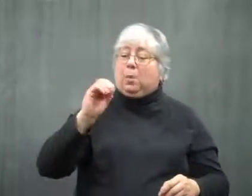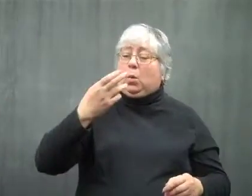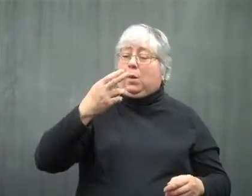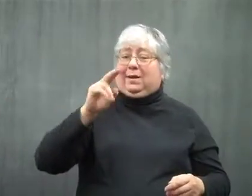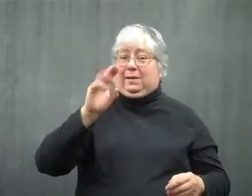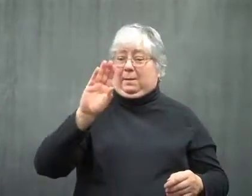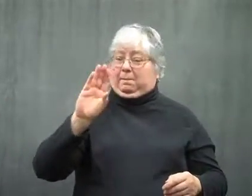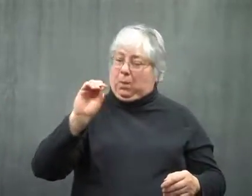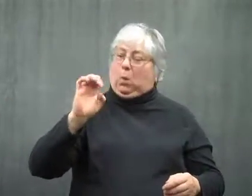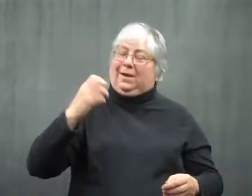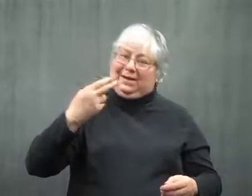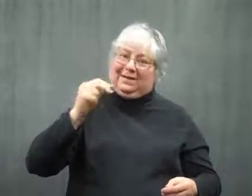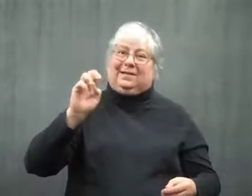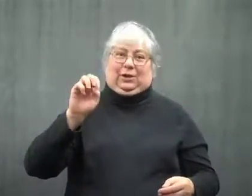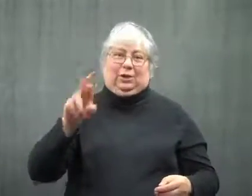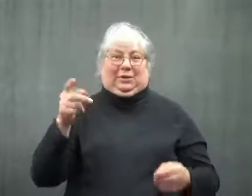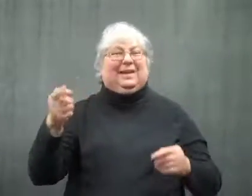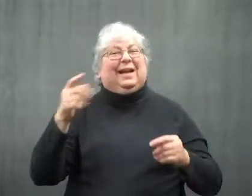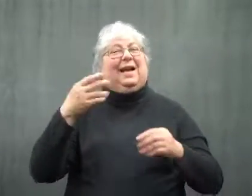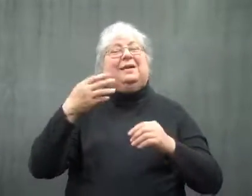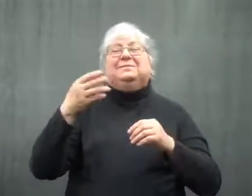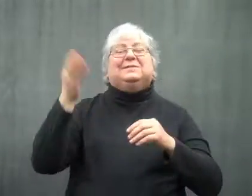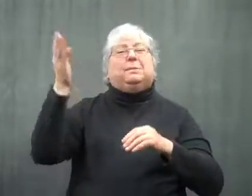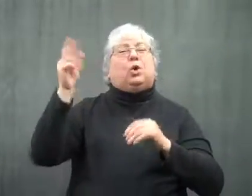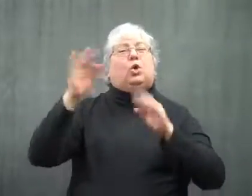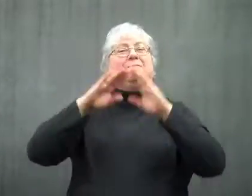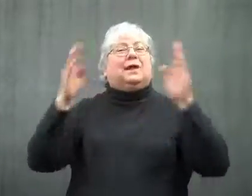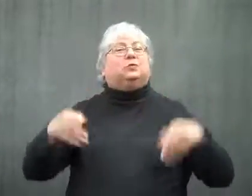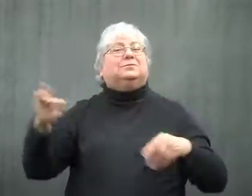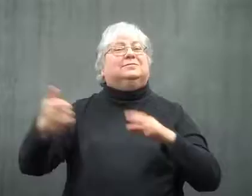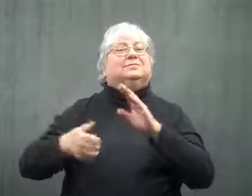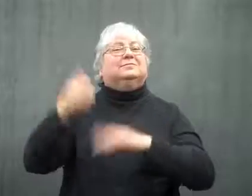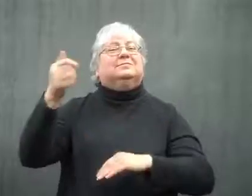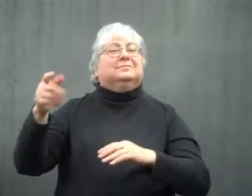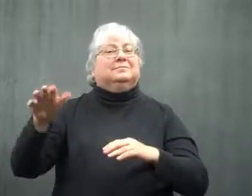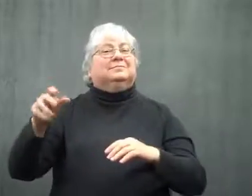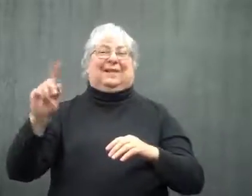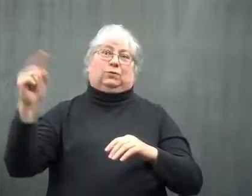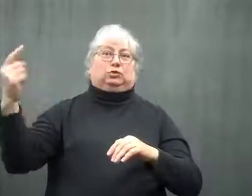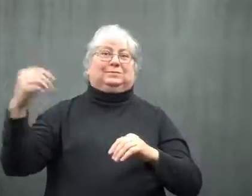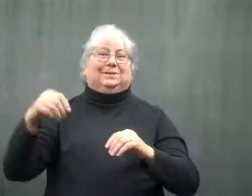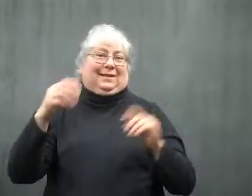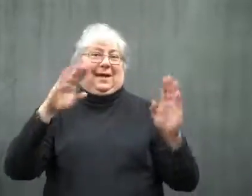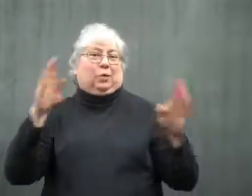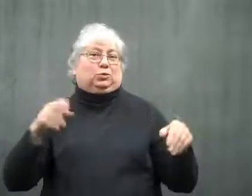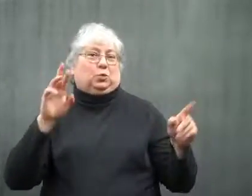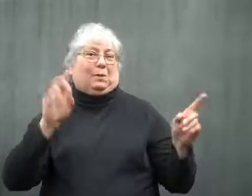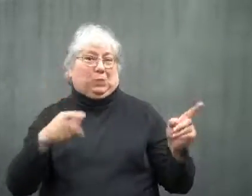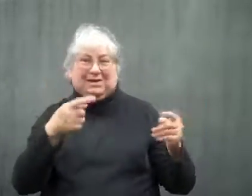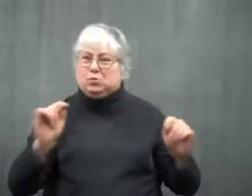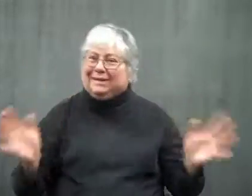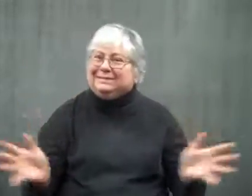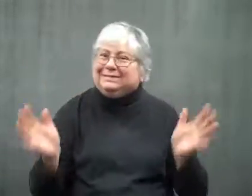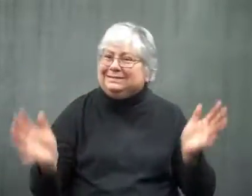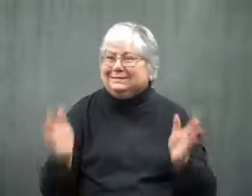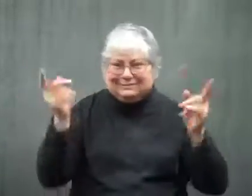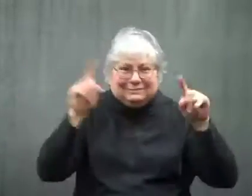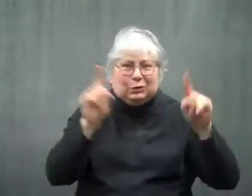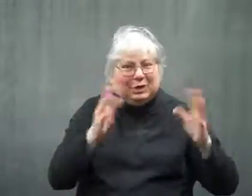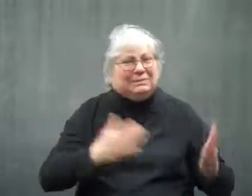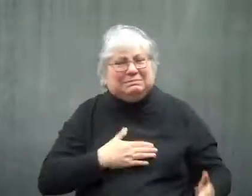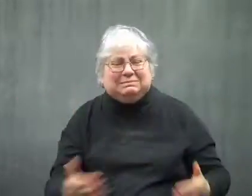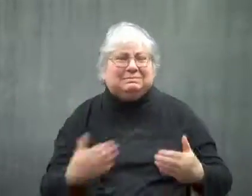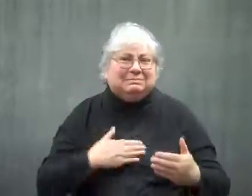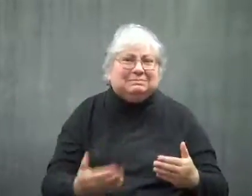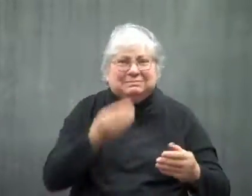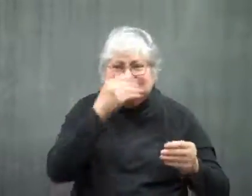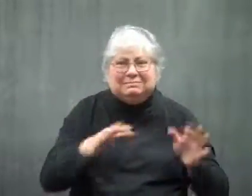The Speaker of the House, Boehner, is trying to get people to compromise